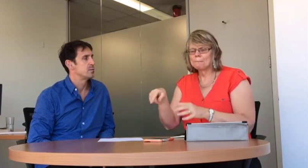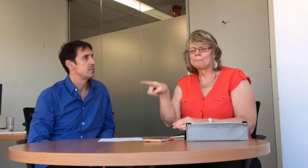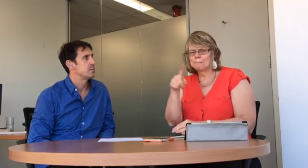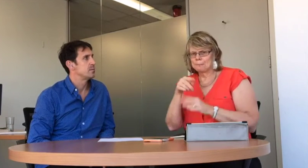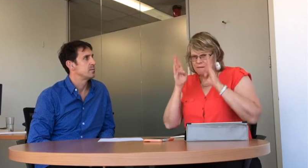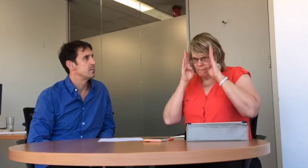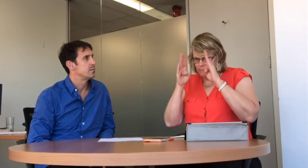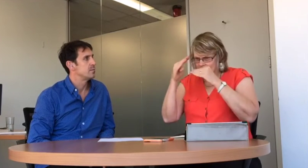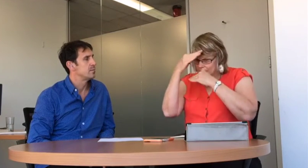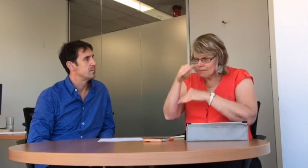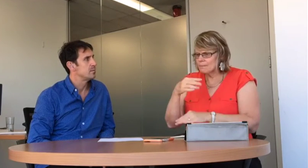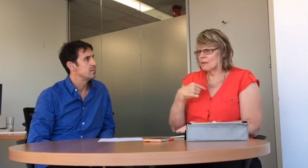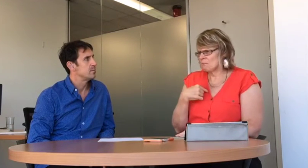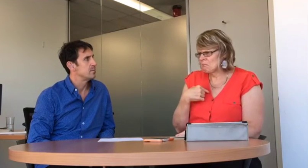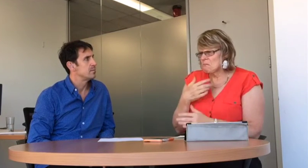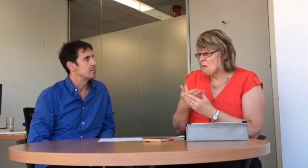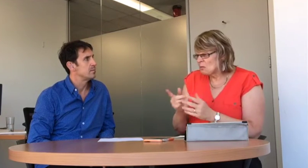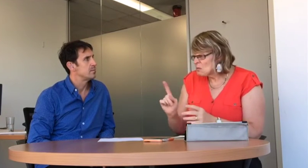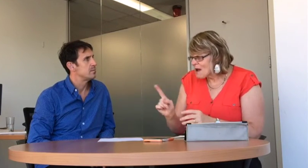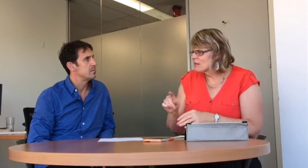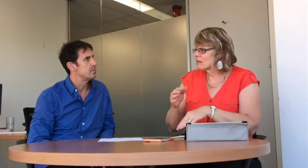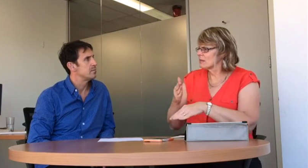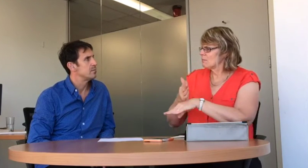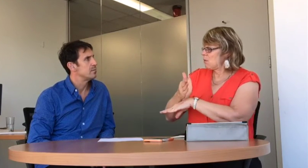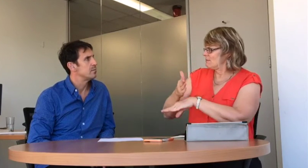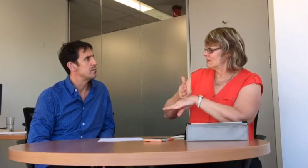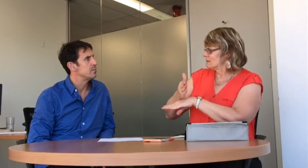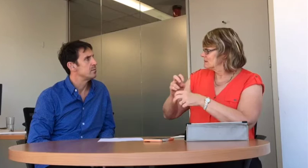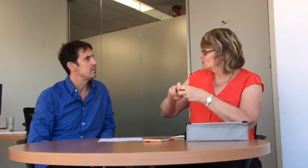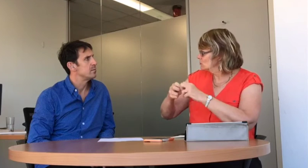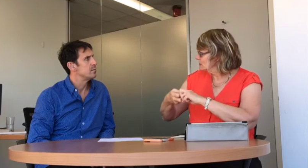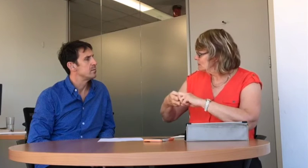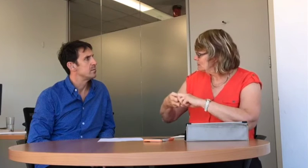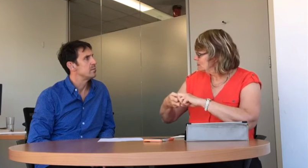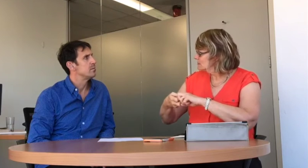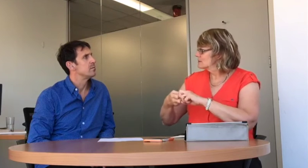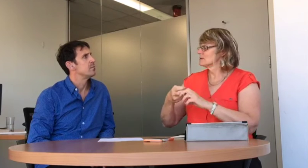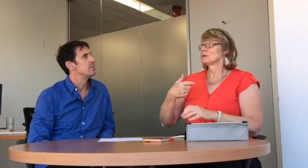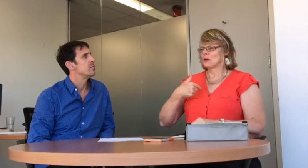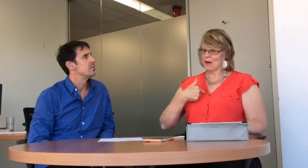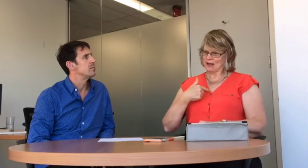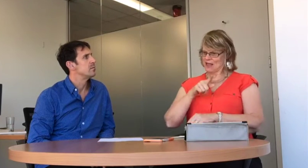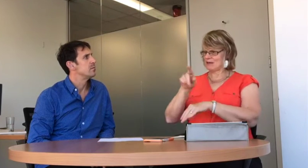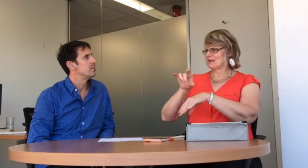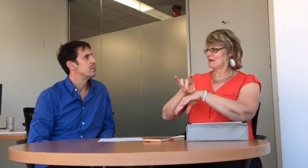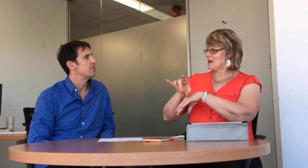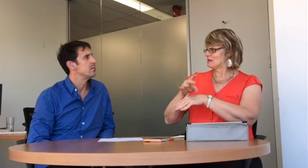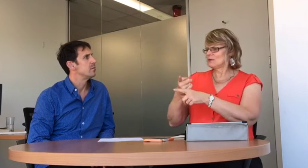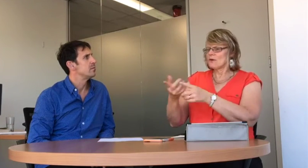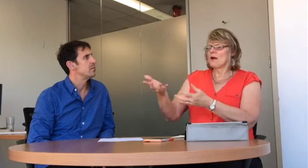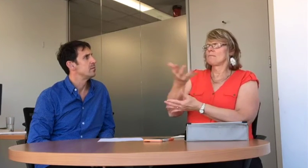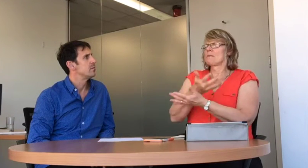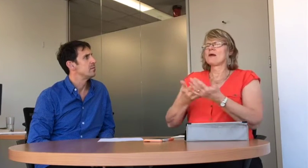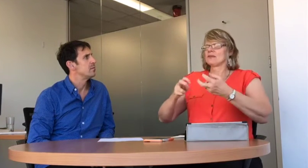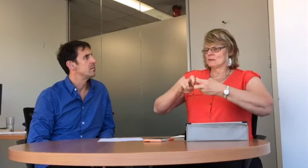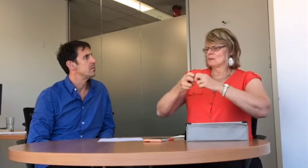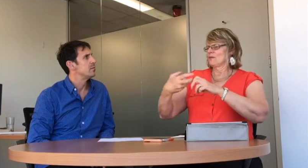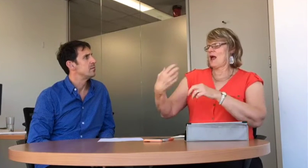And really, that support group was to focus on employment issues. So we would get together and have discussions